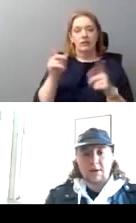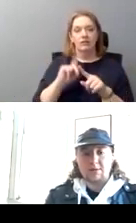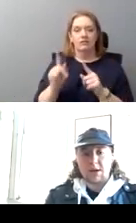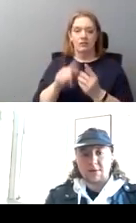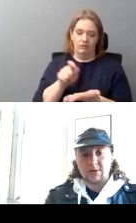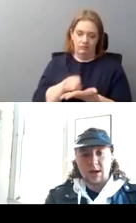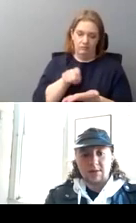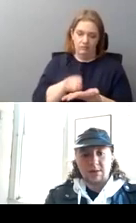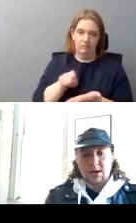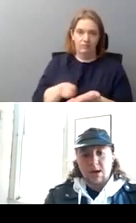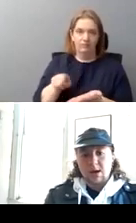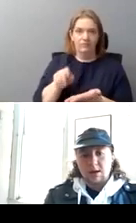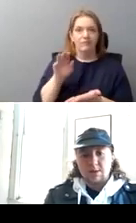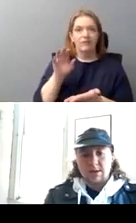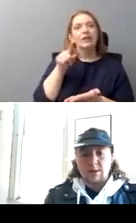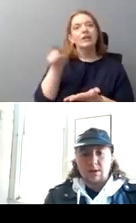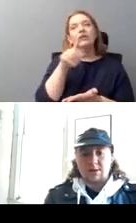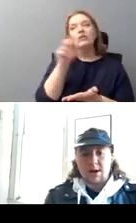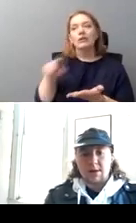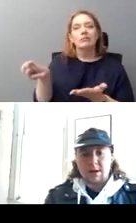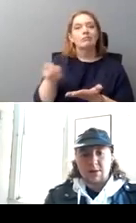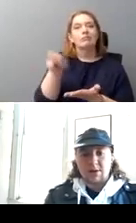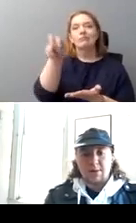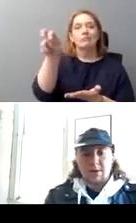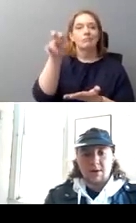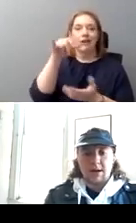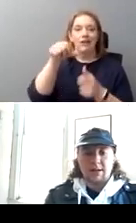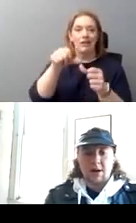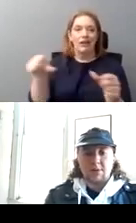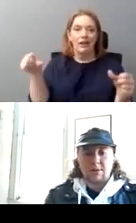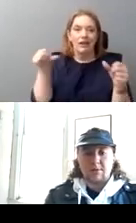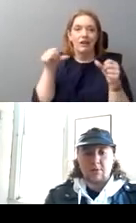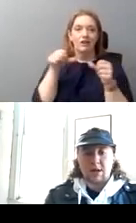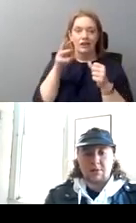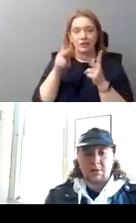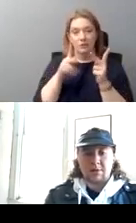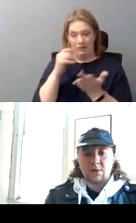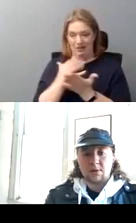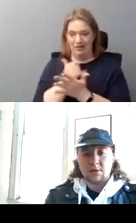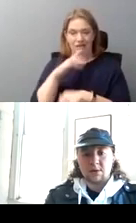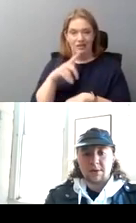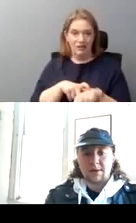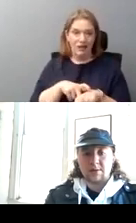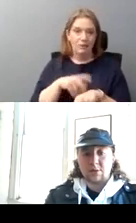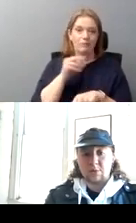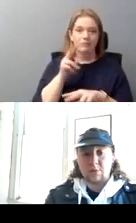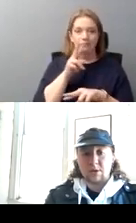and discover new sites. He's been spending a lot of time getting to know the neighborhood, and at the house to develop site-specific works to experience as you're exploring.